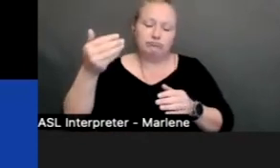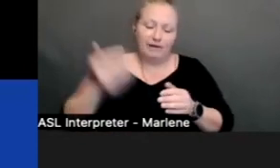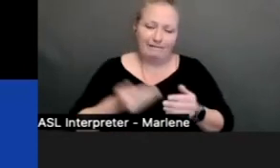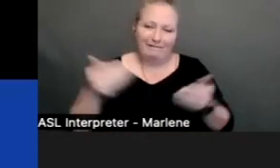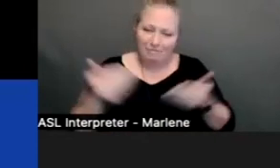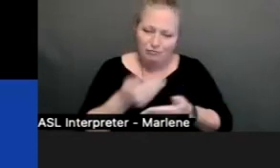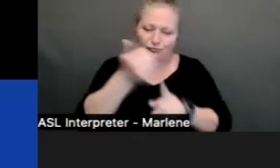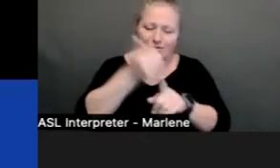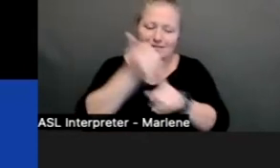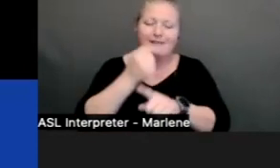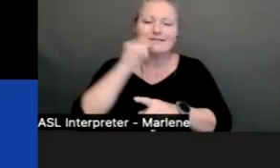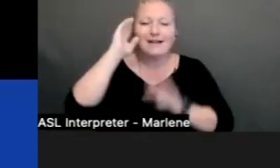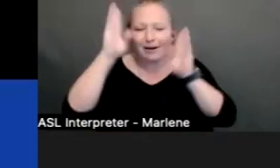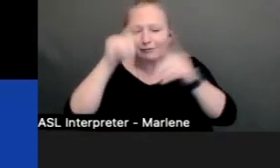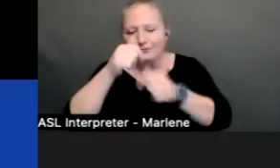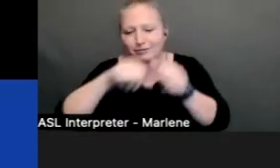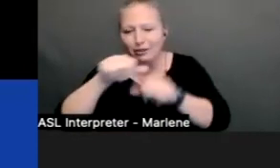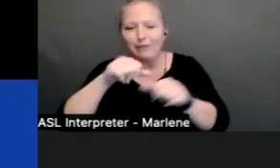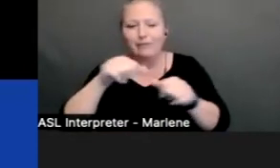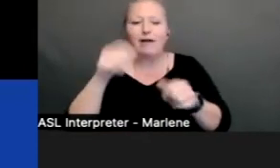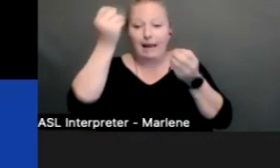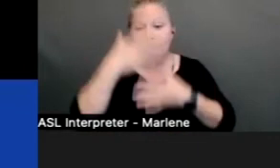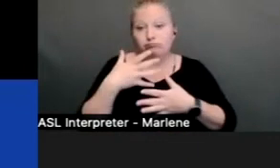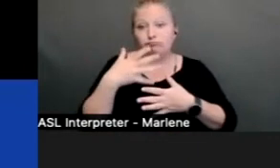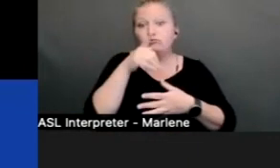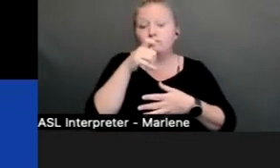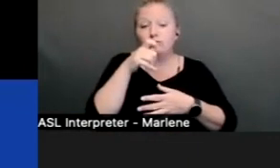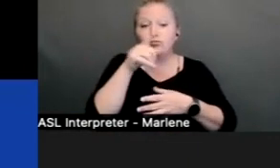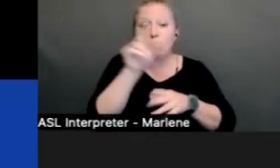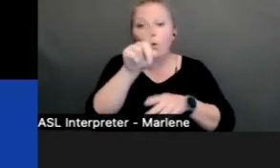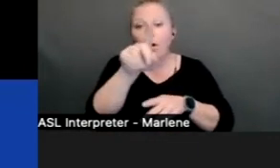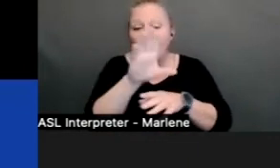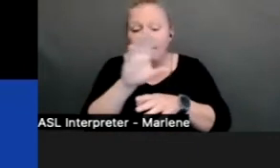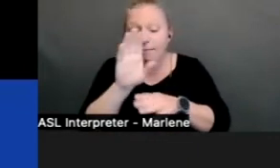say hi to each other. Let us know who you're with. And if you can, where you're joining us from.